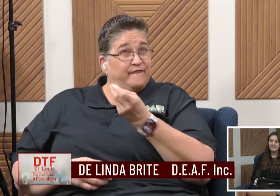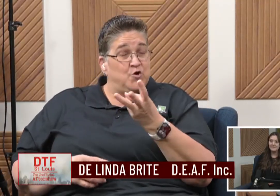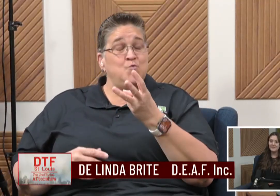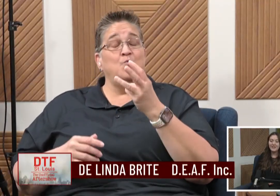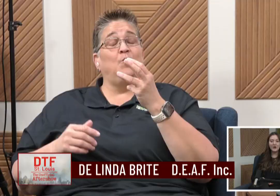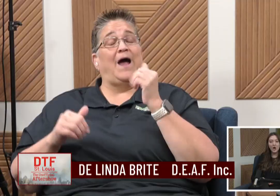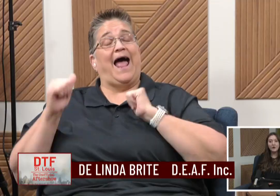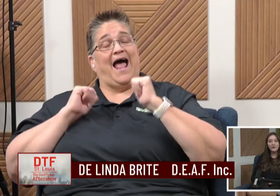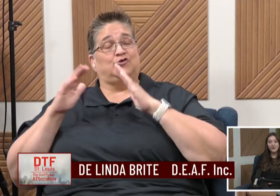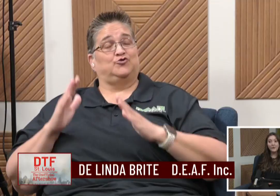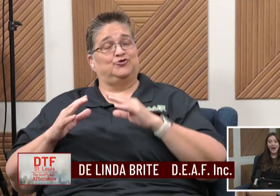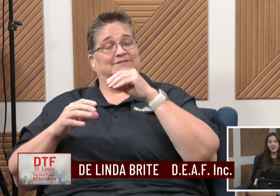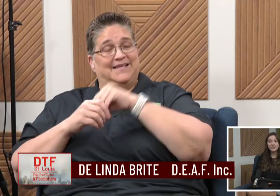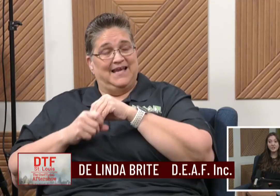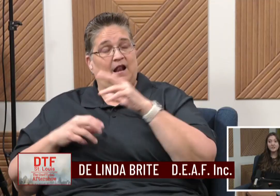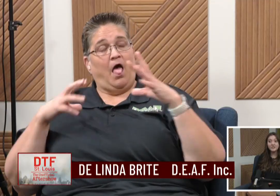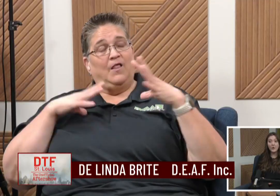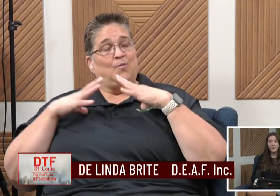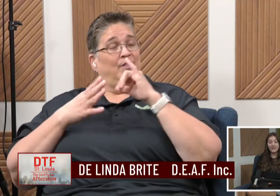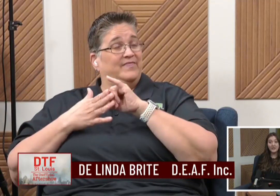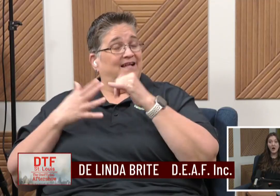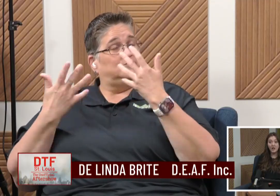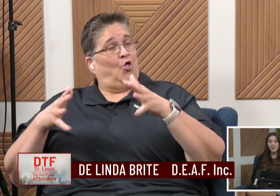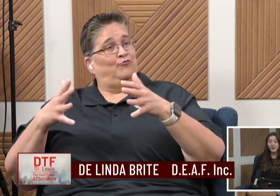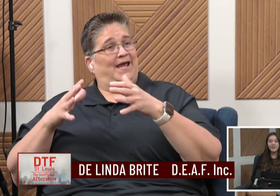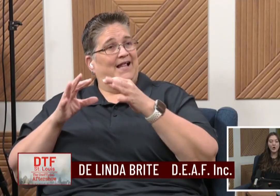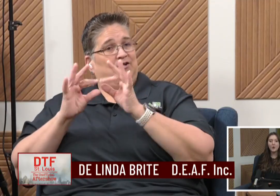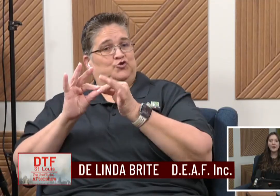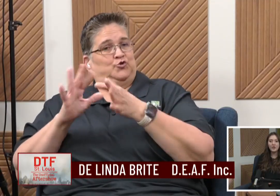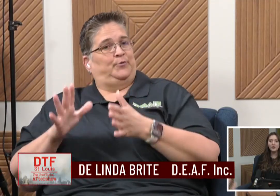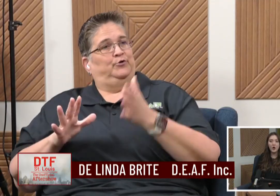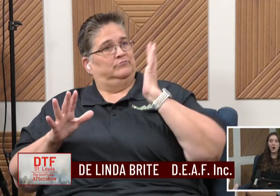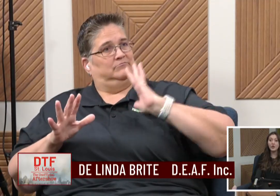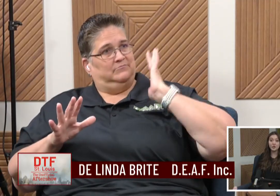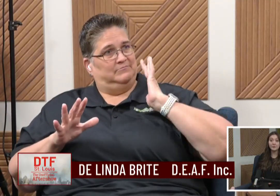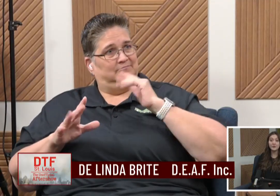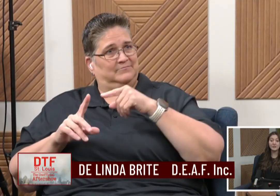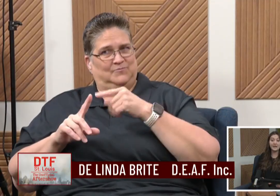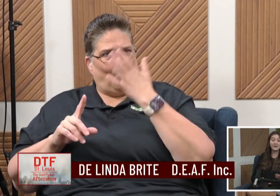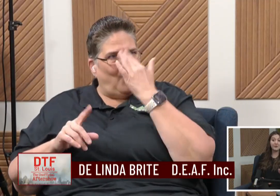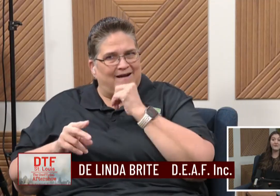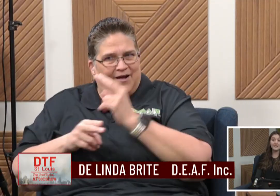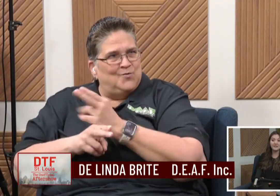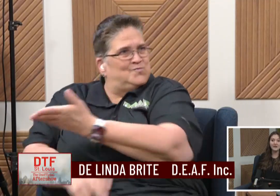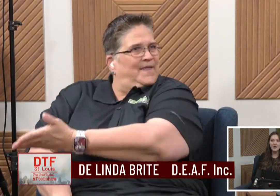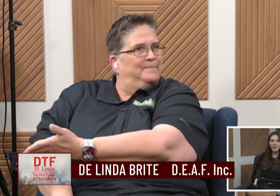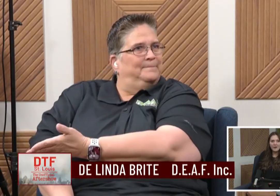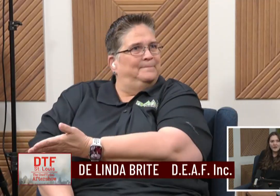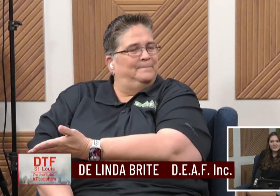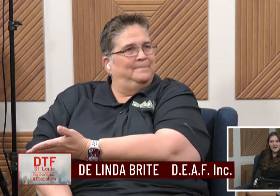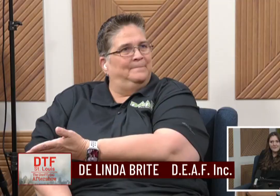There are a few actors within Hollywood that already are interpreters, like previously. Why not use them?